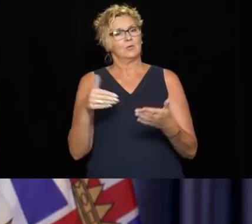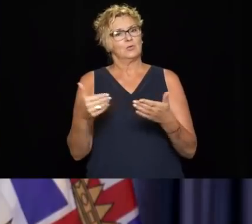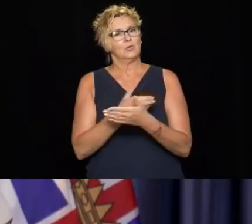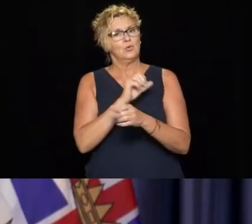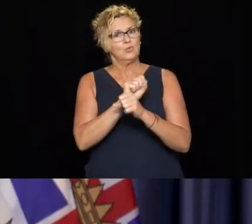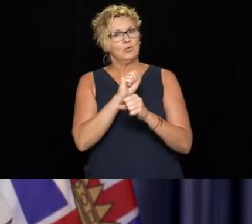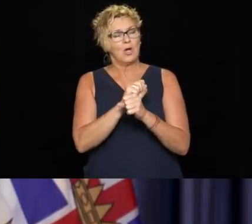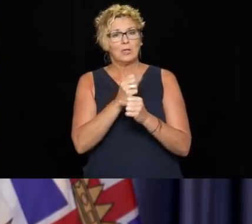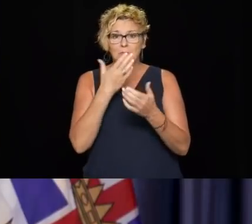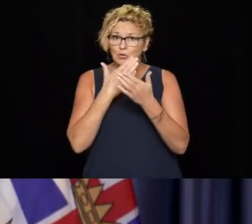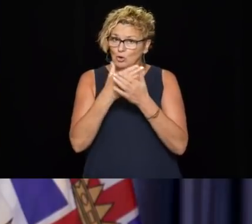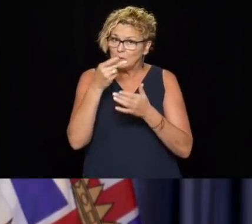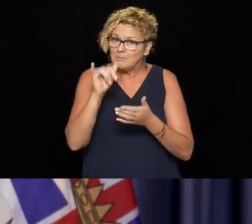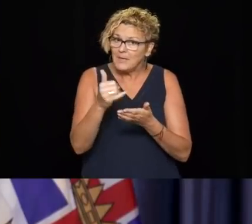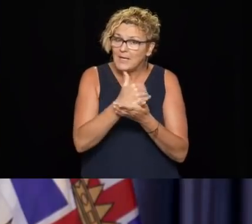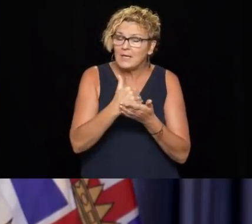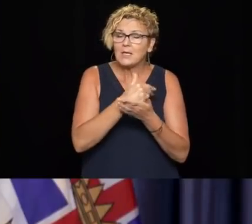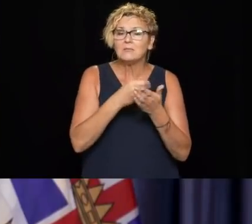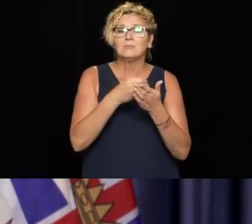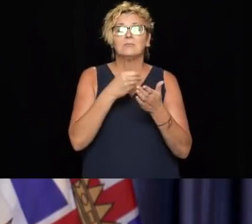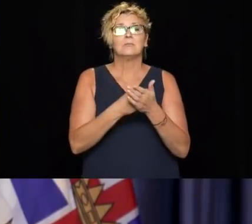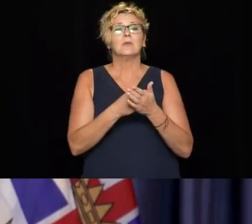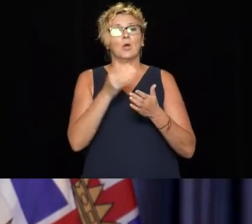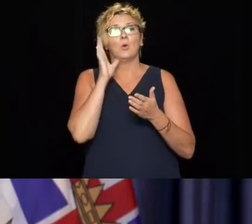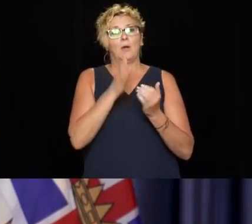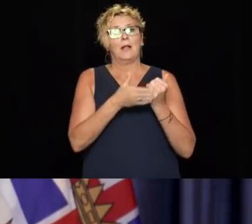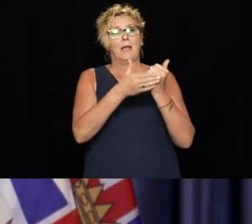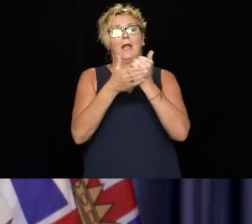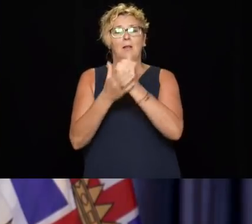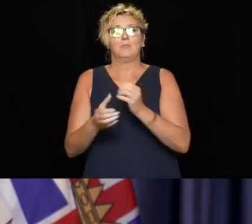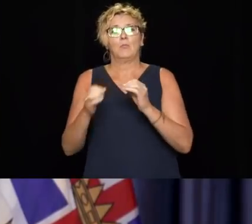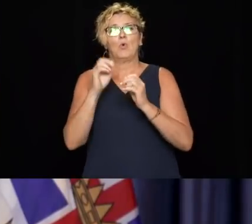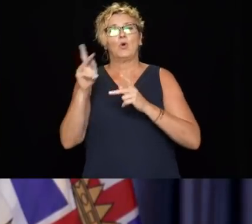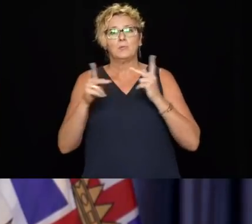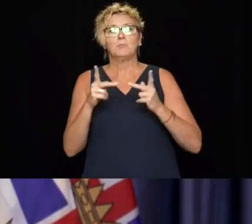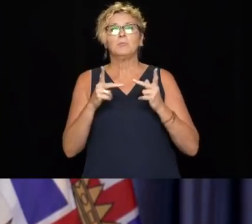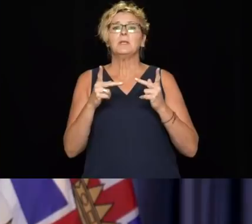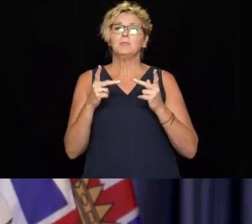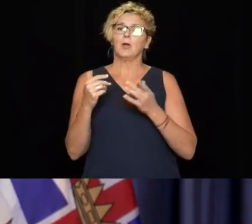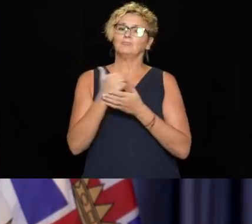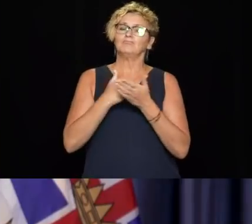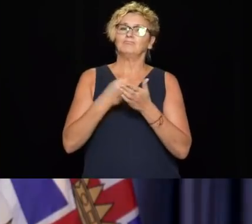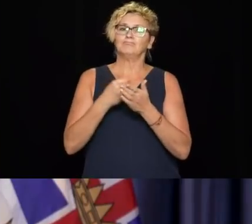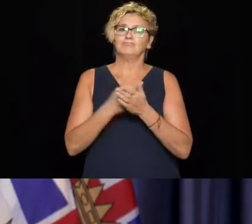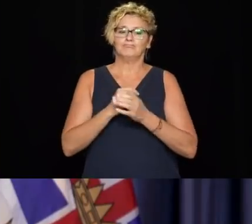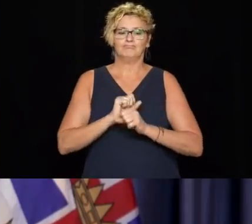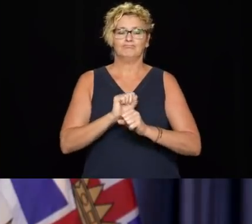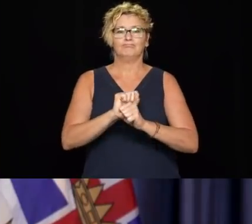and other parts of British Columbia's economy that have been affected by COVID-19, these are opportunities for 7000 good paying jobs